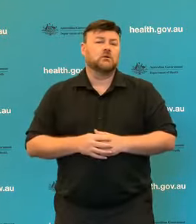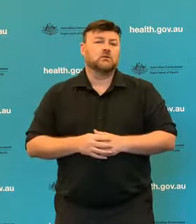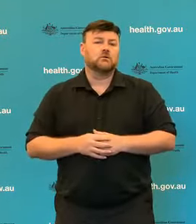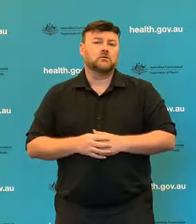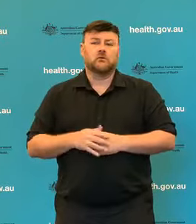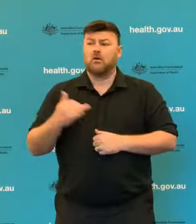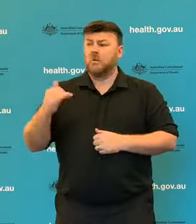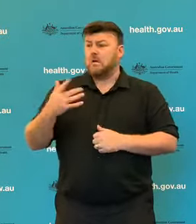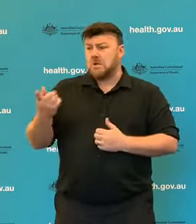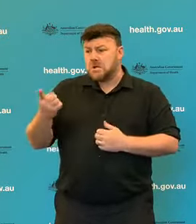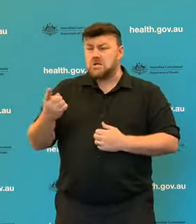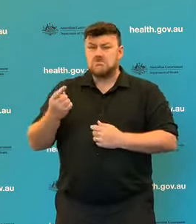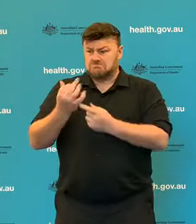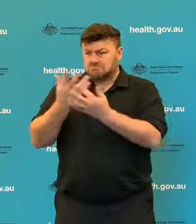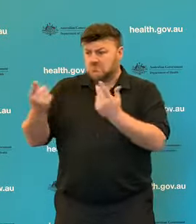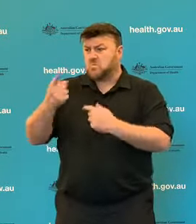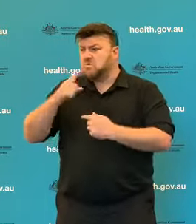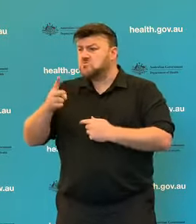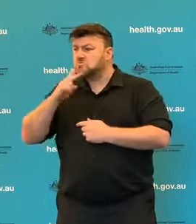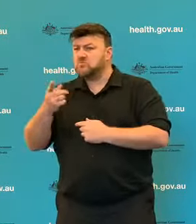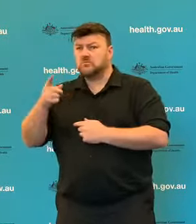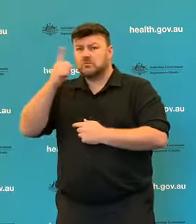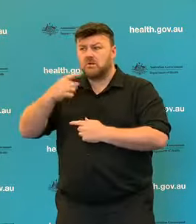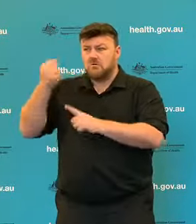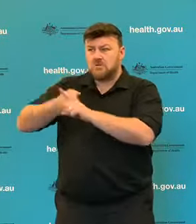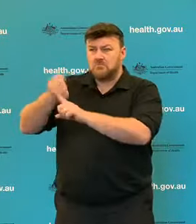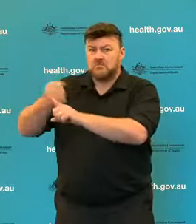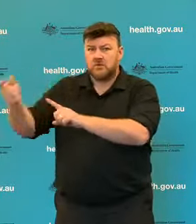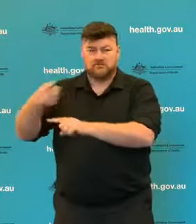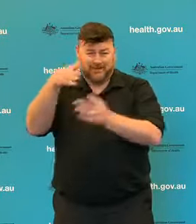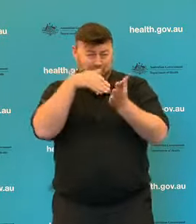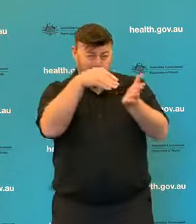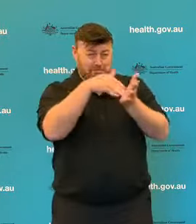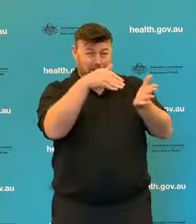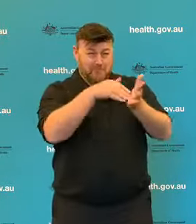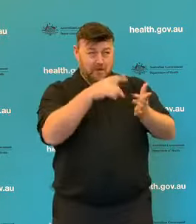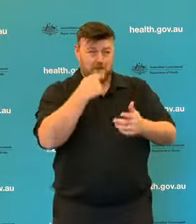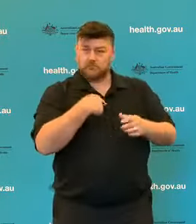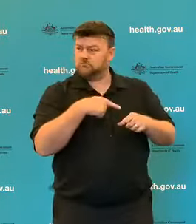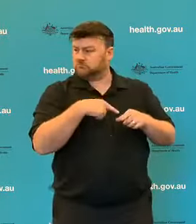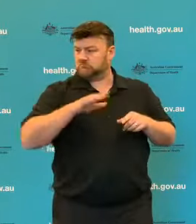hundred people who are protesting, there are millions of people who adhering by the restrictions and doing all they can